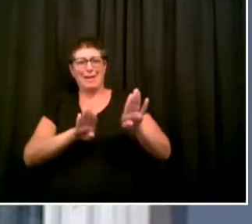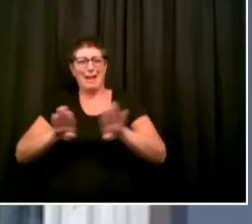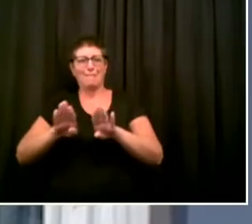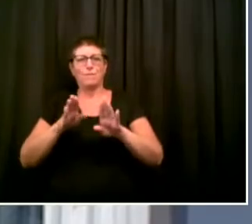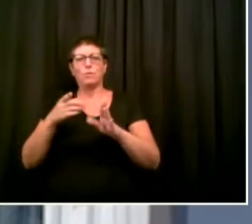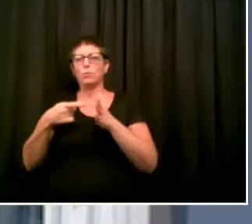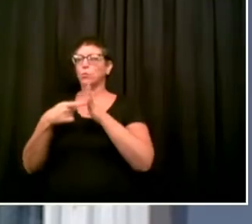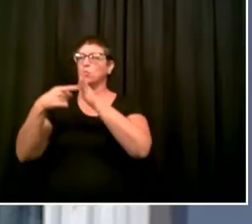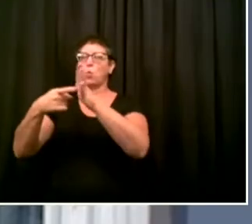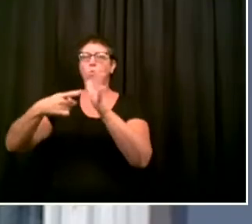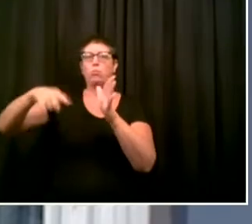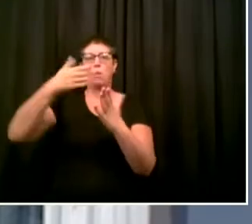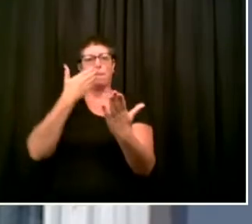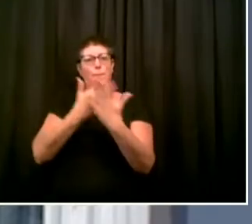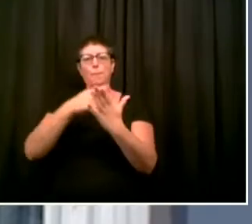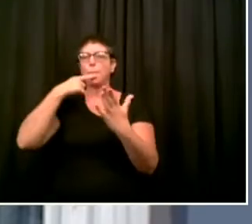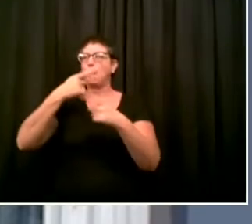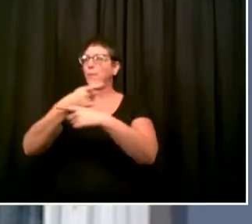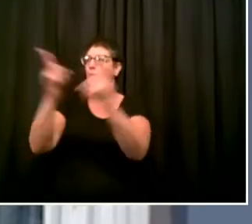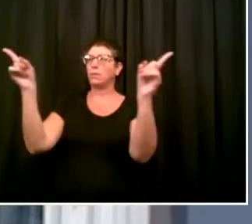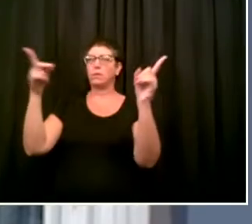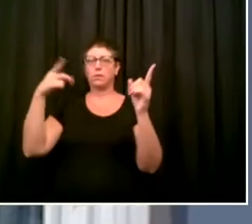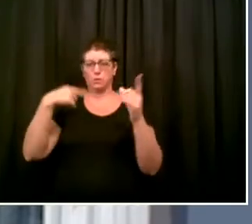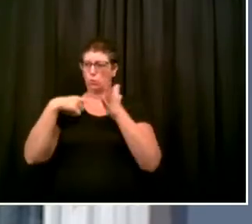GETTING OFFICERS , EXCUSE ME, GETTING CONDUCT